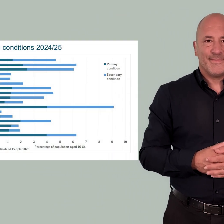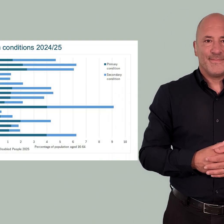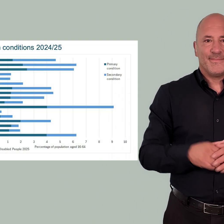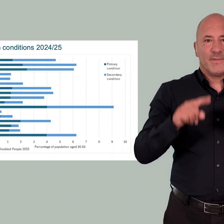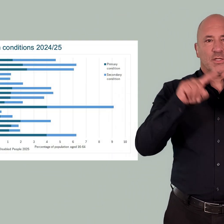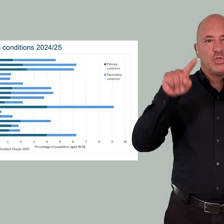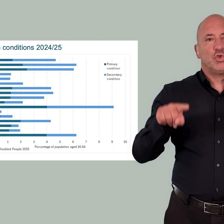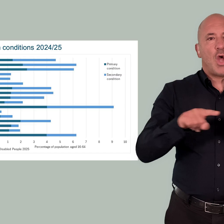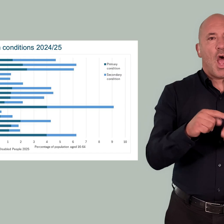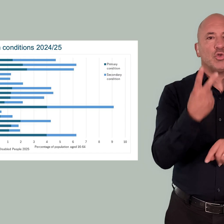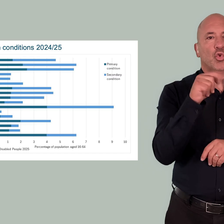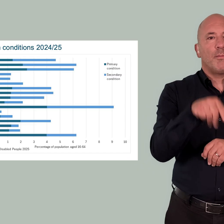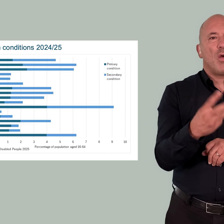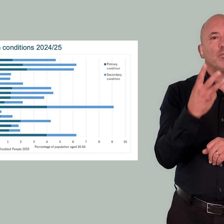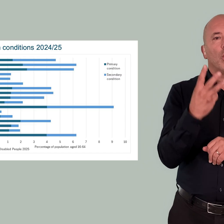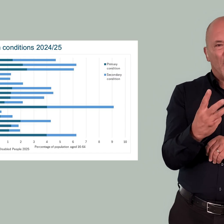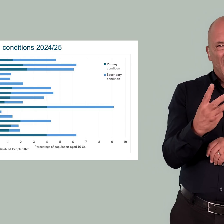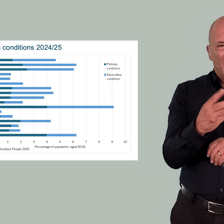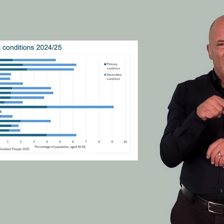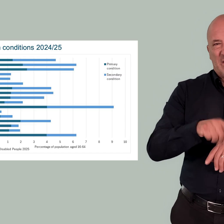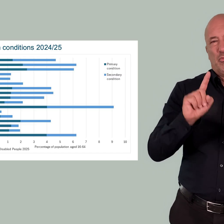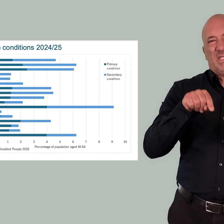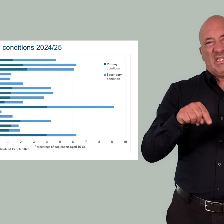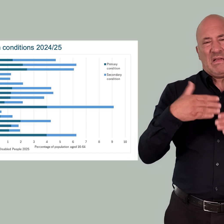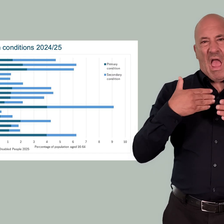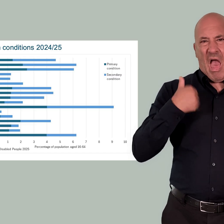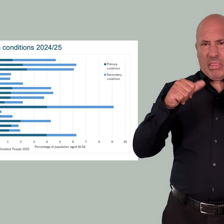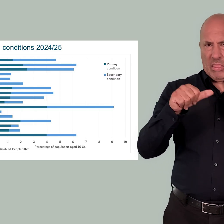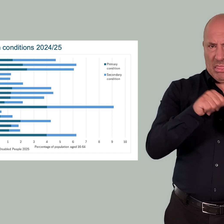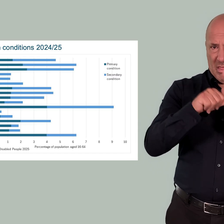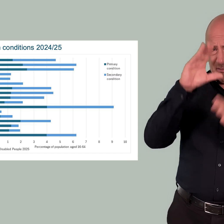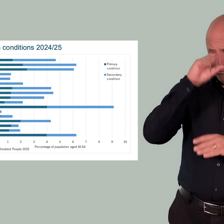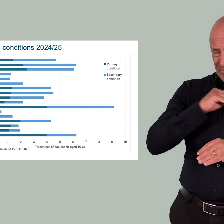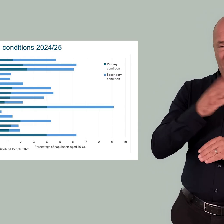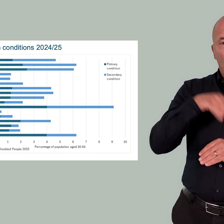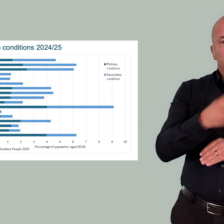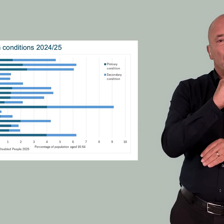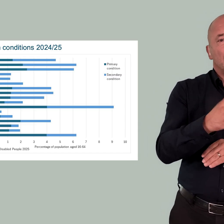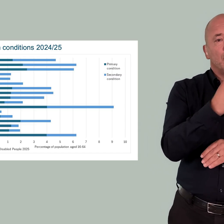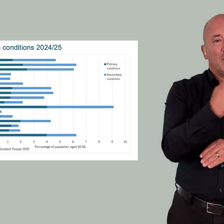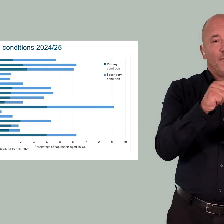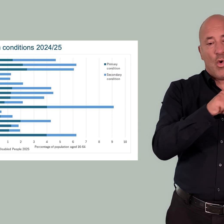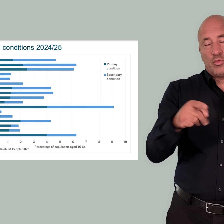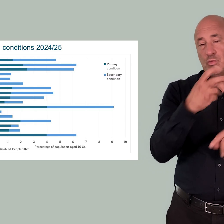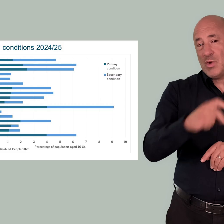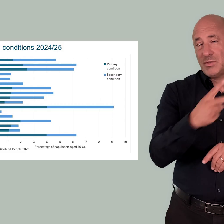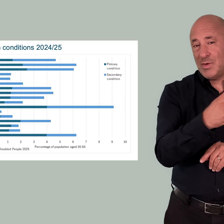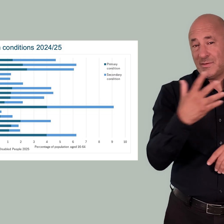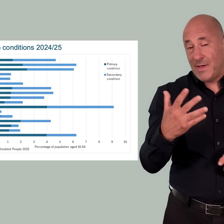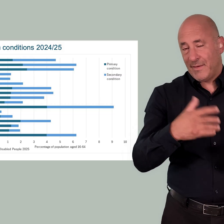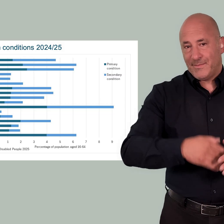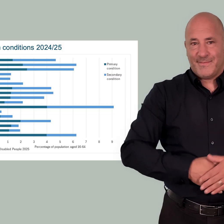Chart 2.3: Reported health conditions 2024/25